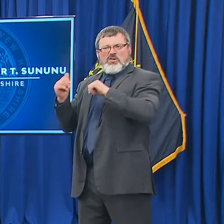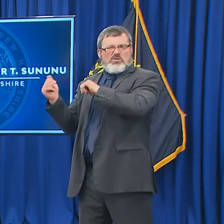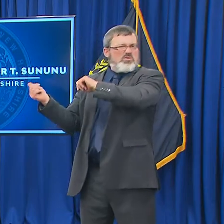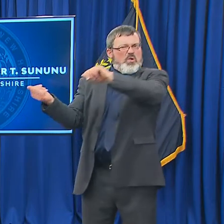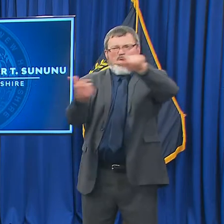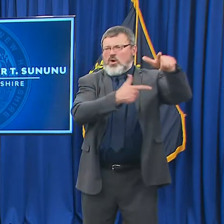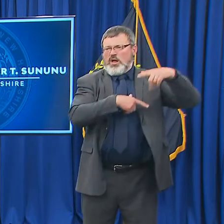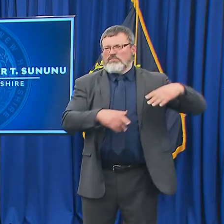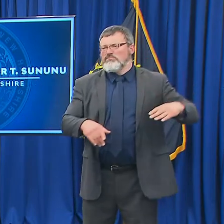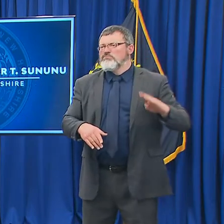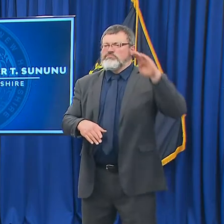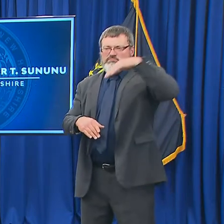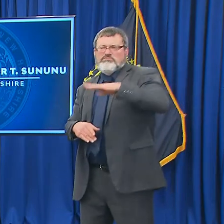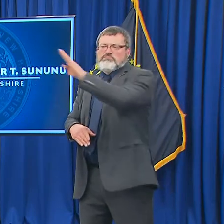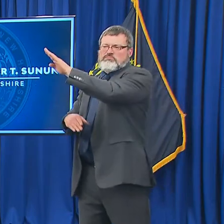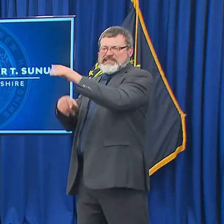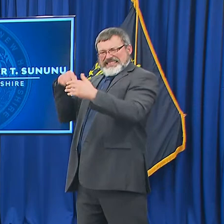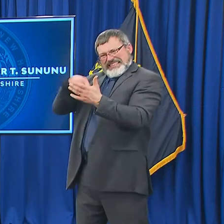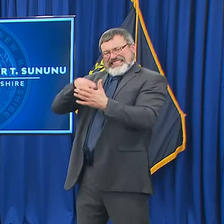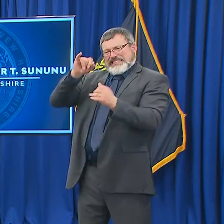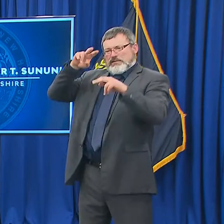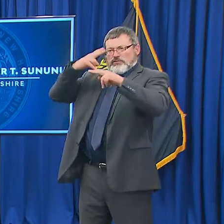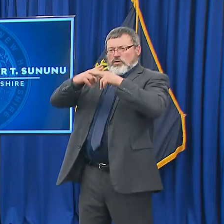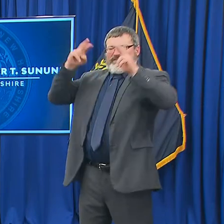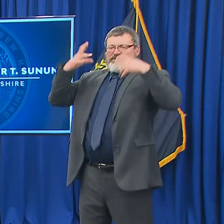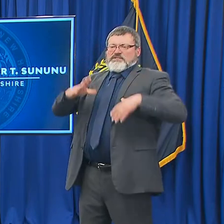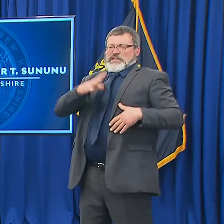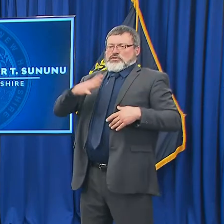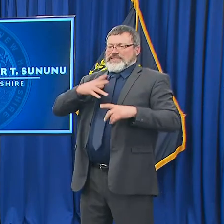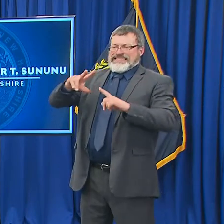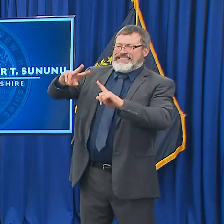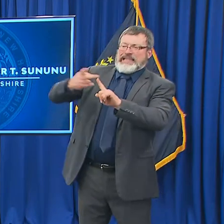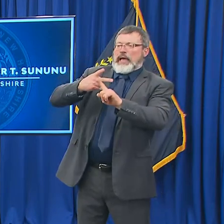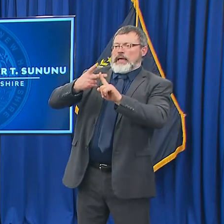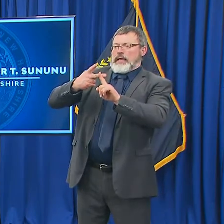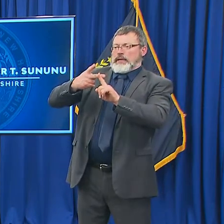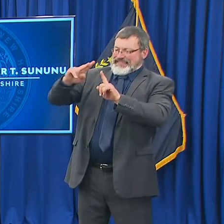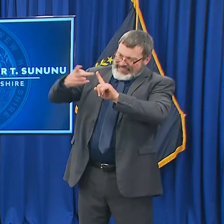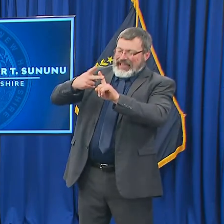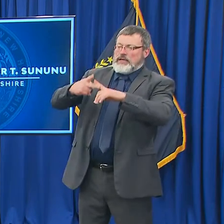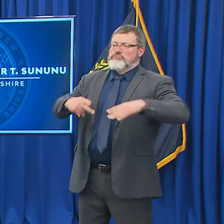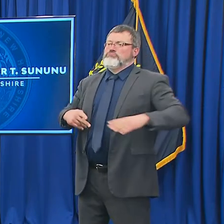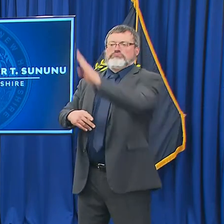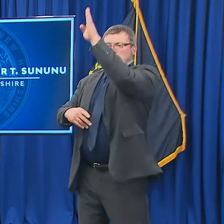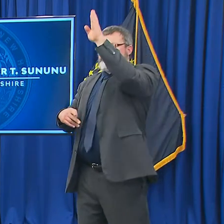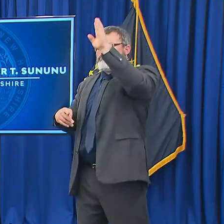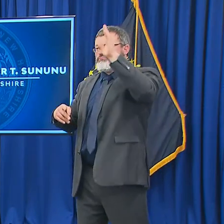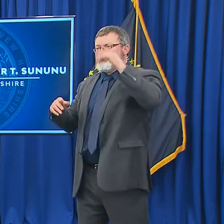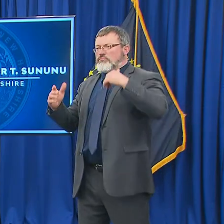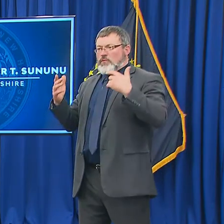happening at the same time across this entire country. So I know you want a more specific answer than that. I'm sure.